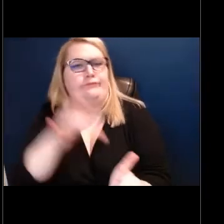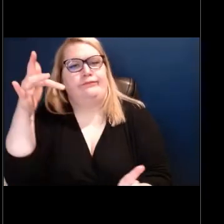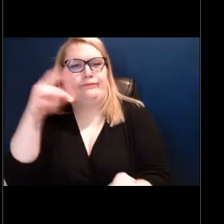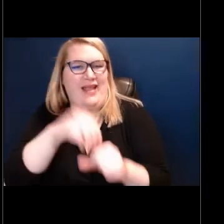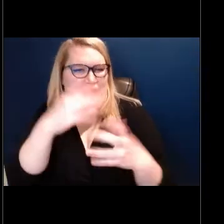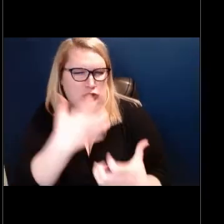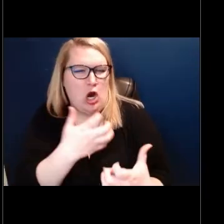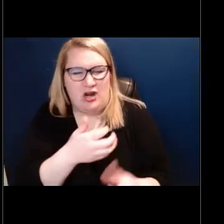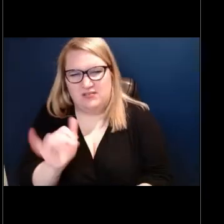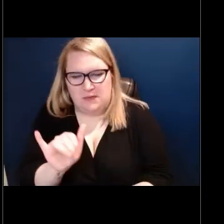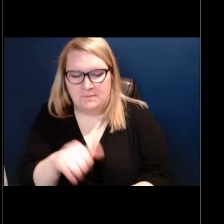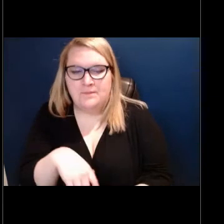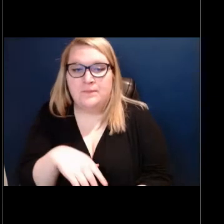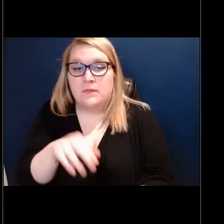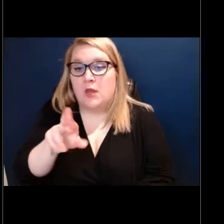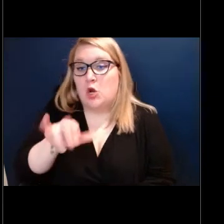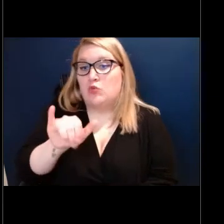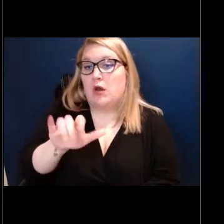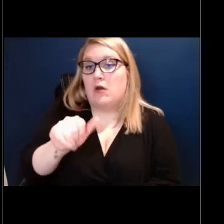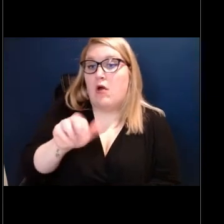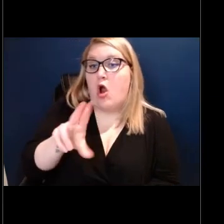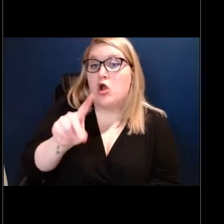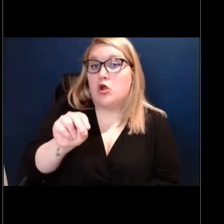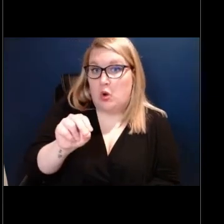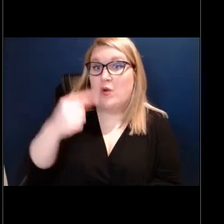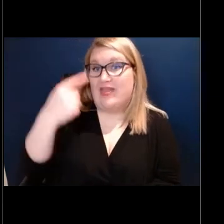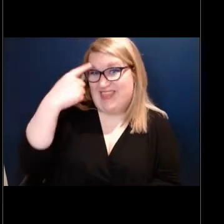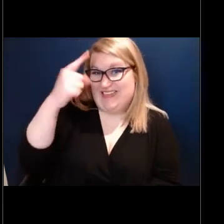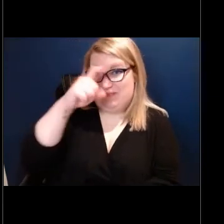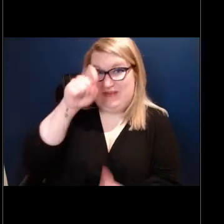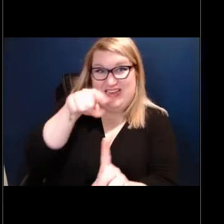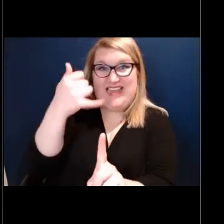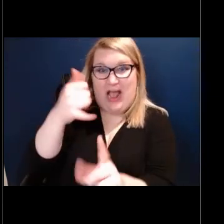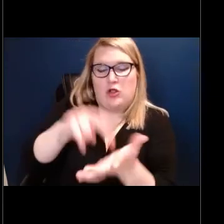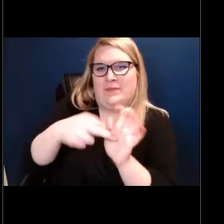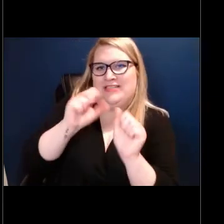And Ricardo thinks that, "So they can be seen at night." Yep, all great answers.